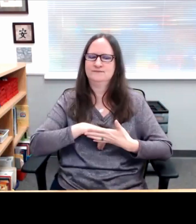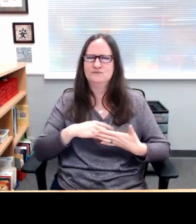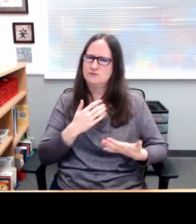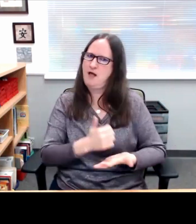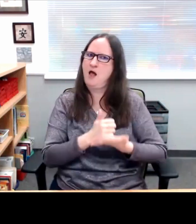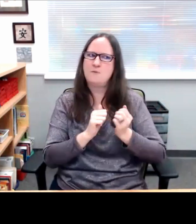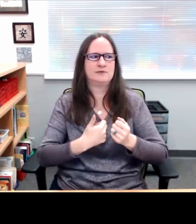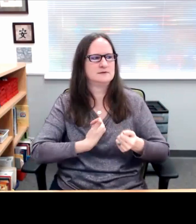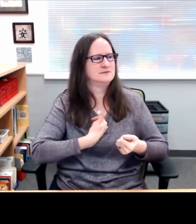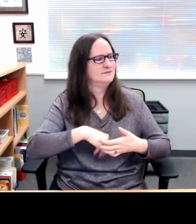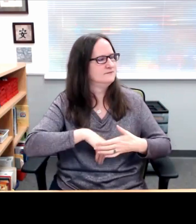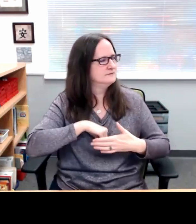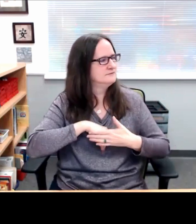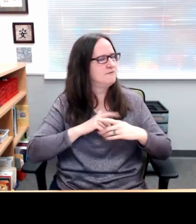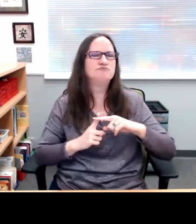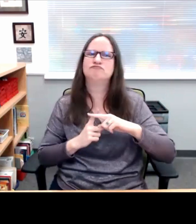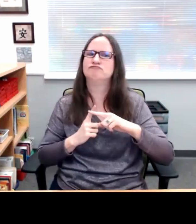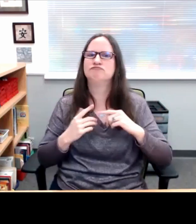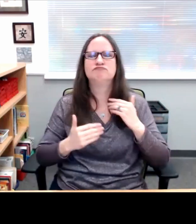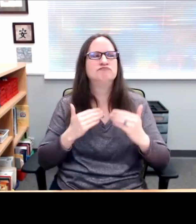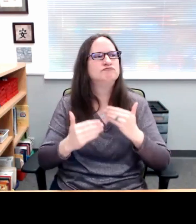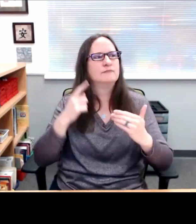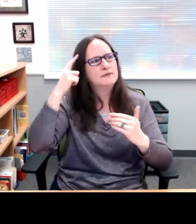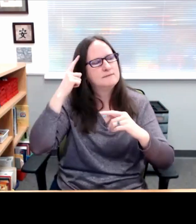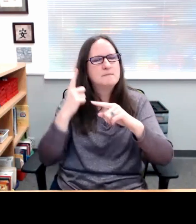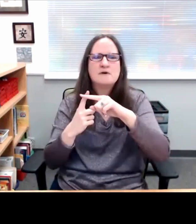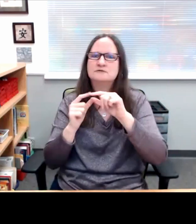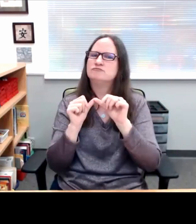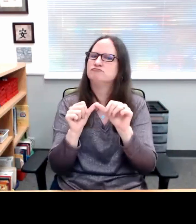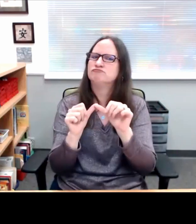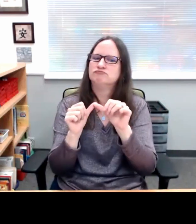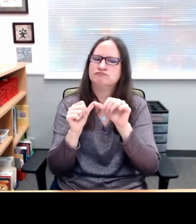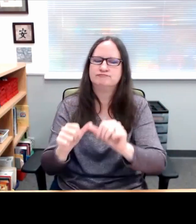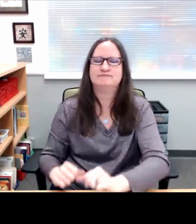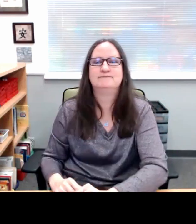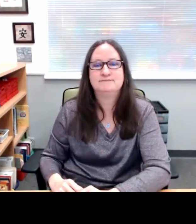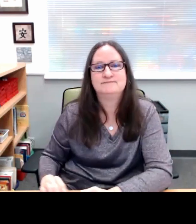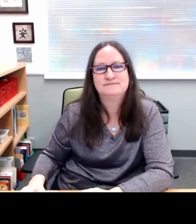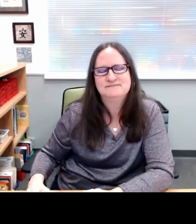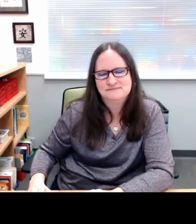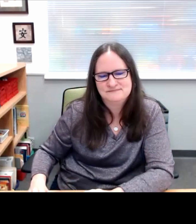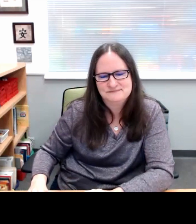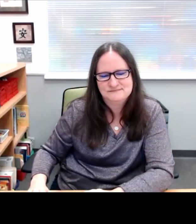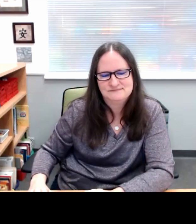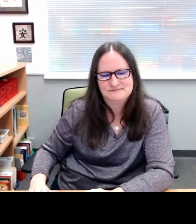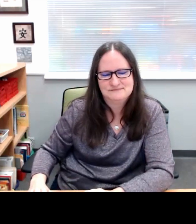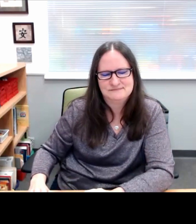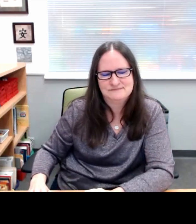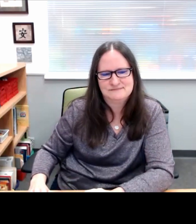positive thing. And it helps them to feel positive on the inside too. Keeping a positive mindset.